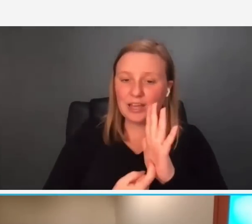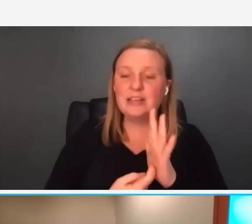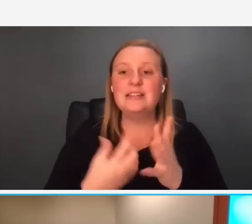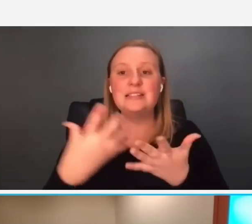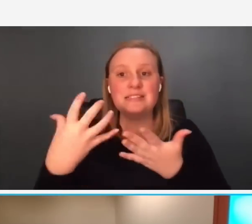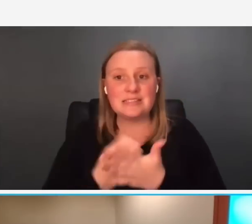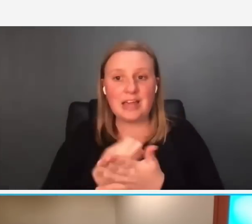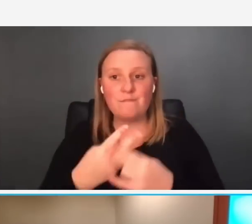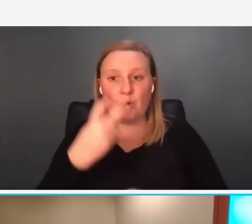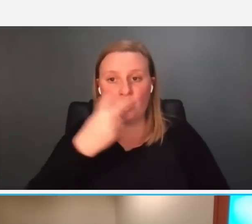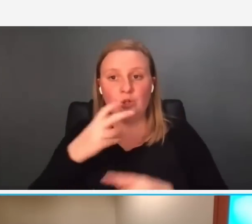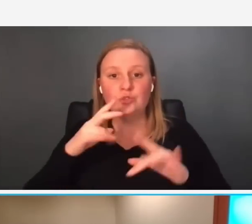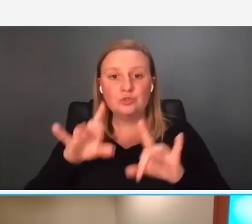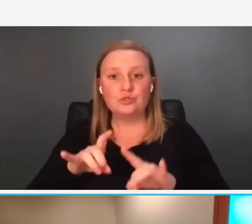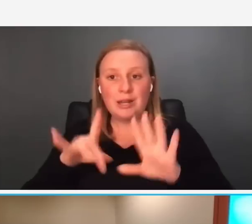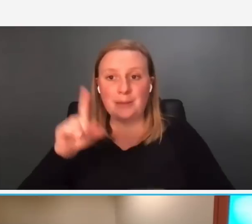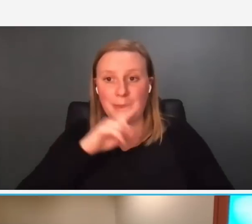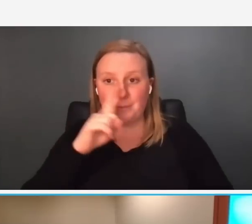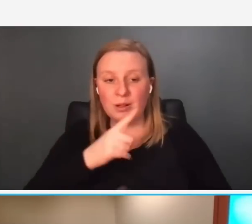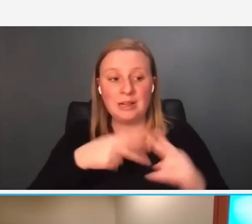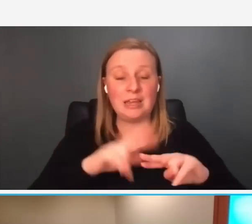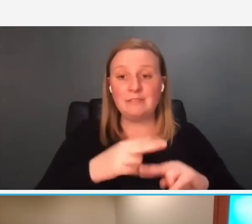have efficient, effective and contemporary regulation.